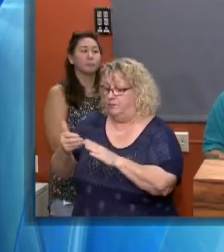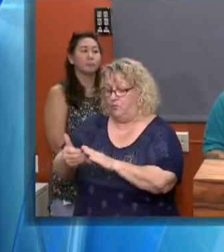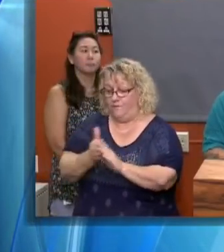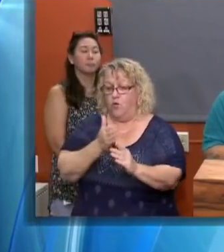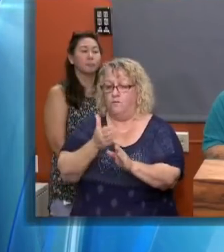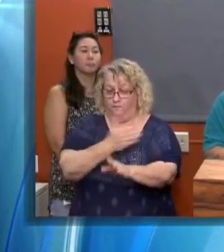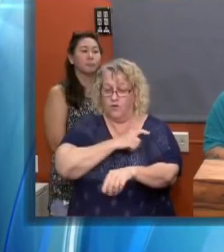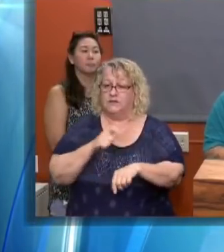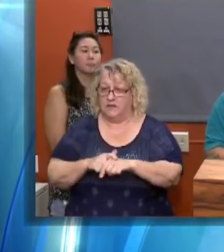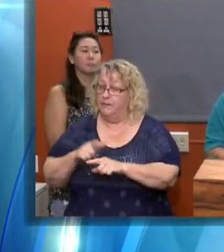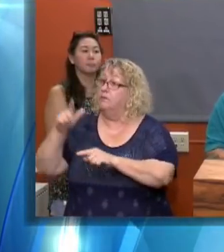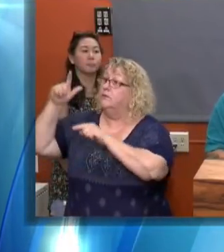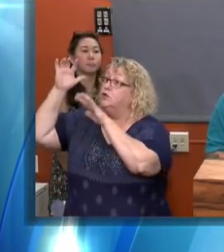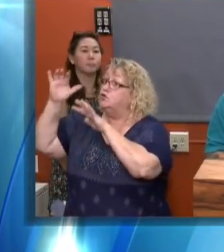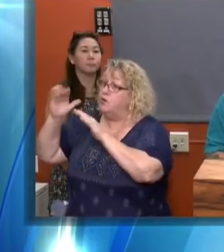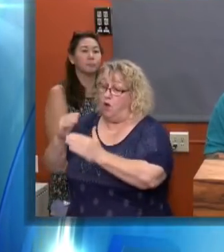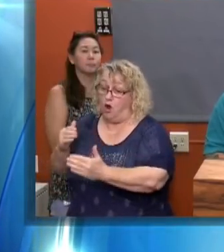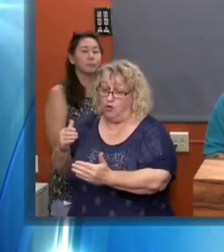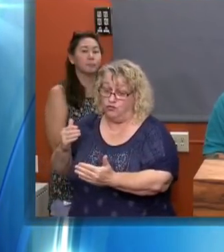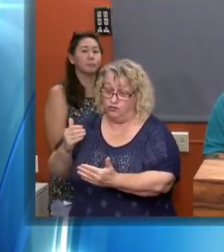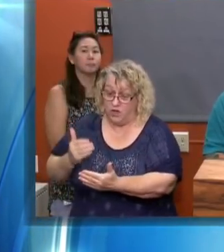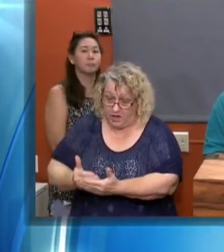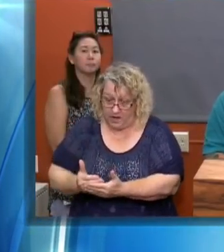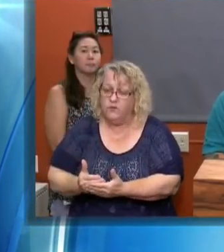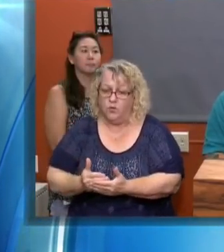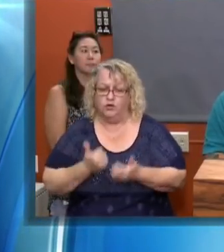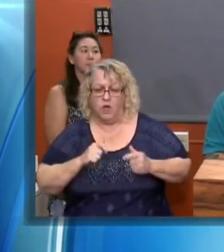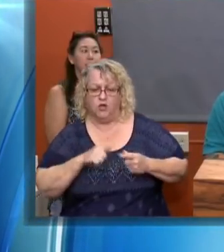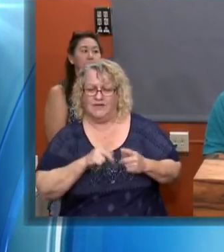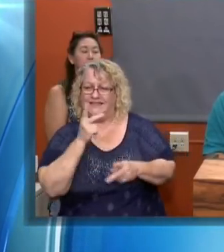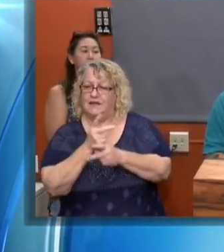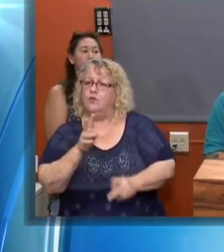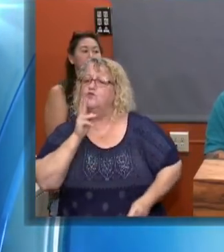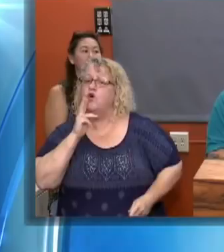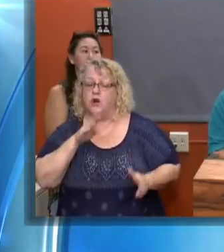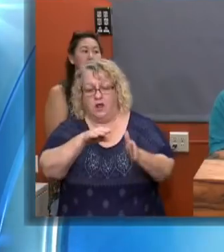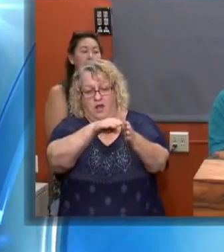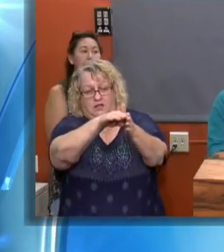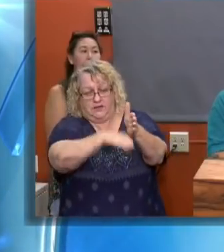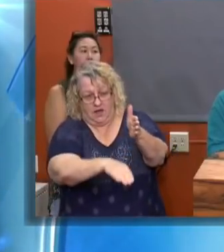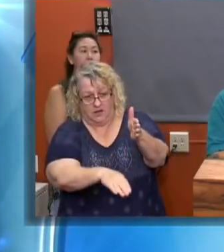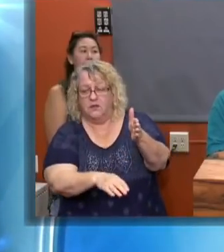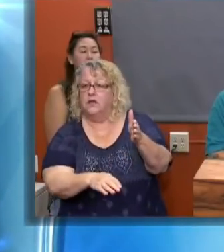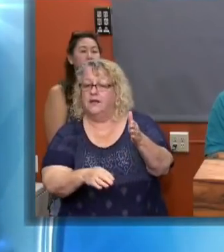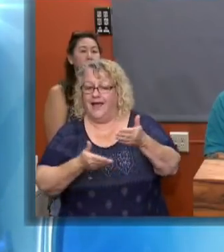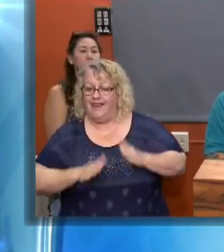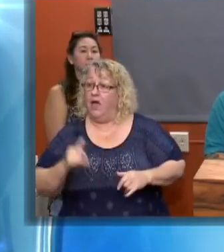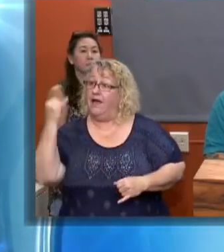IS THAT USUALLY DONE? THAT'S USUALLY DONE WHERE WE TRY TO A HEAV A AHEAD OF TIME